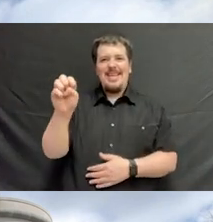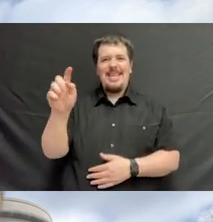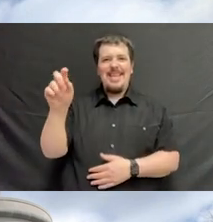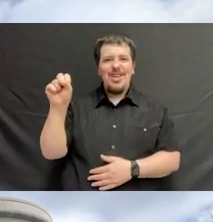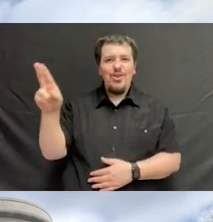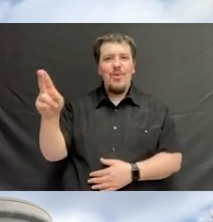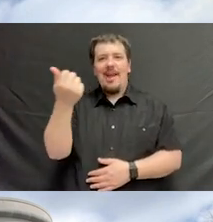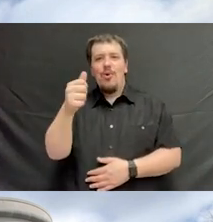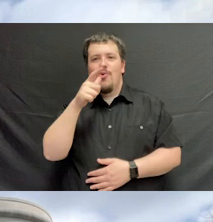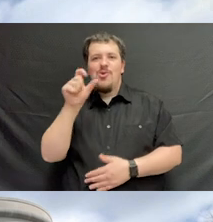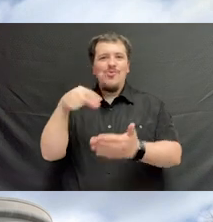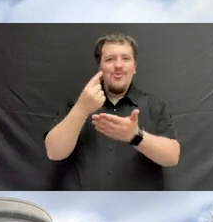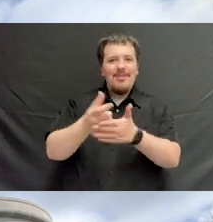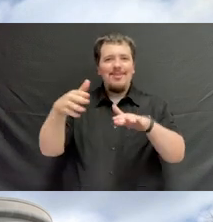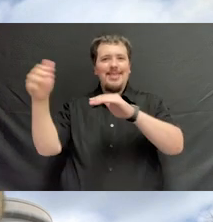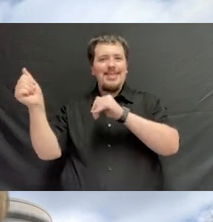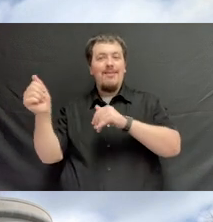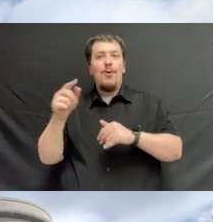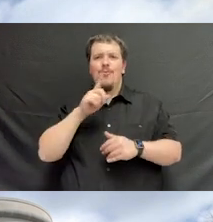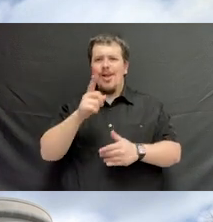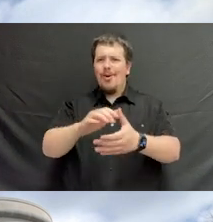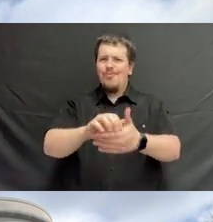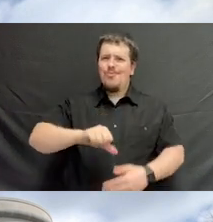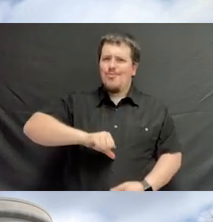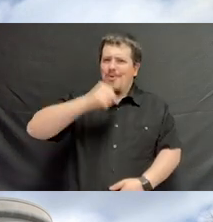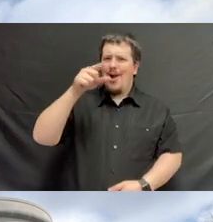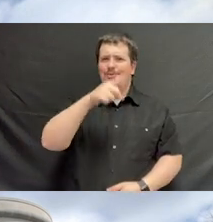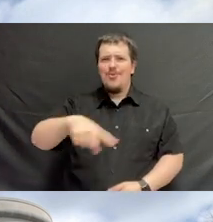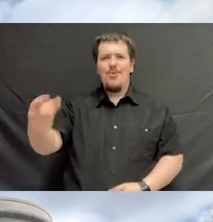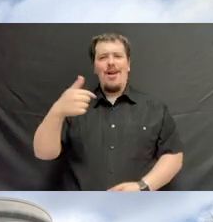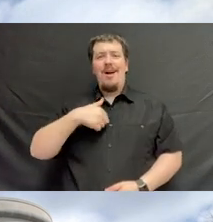and anybody leaving East Tennessee State, I am so proud of you. I had a tremendous time.